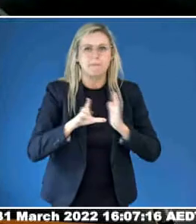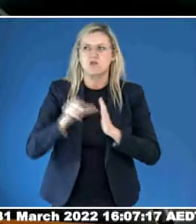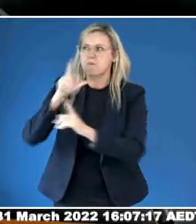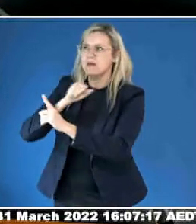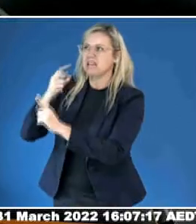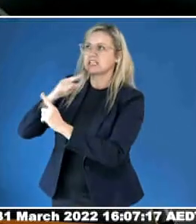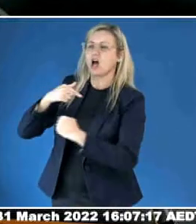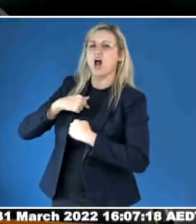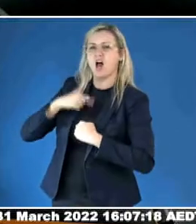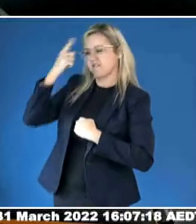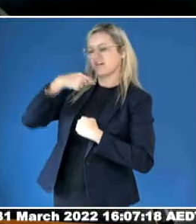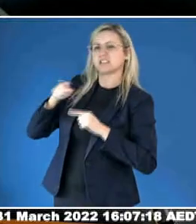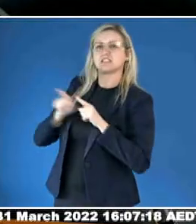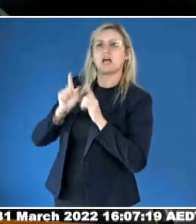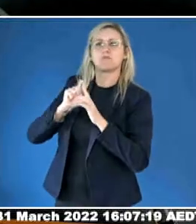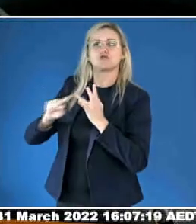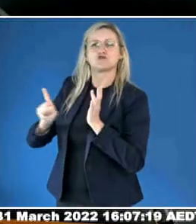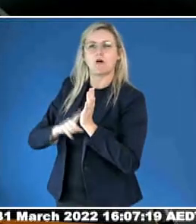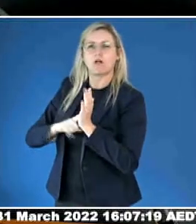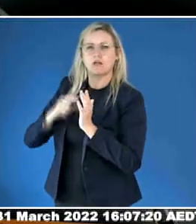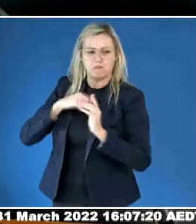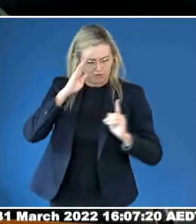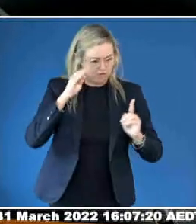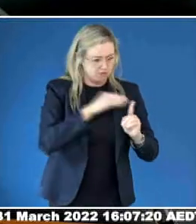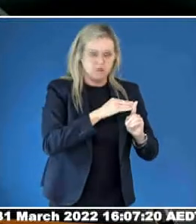My parents are good people, but they had no idea what to do with their strange first